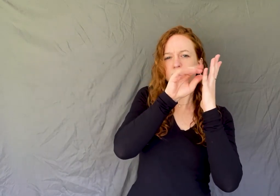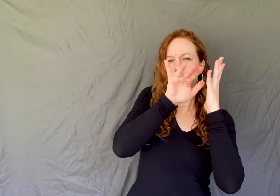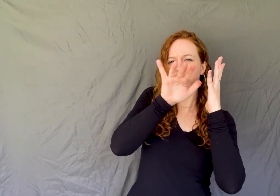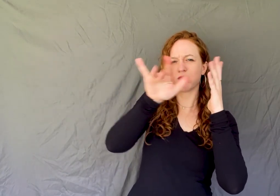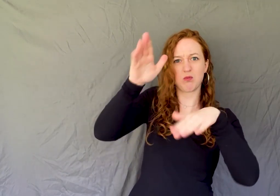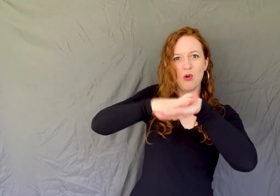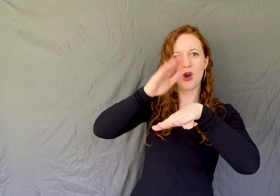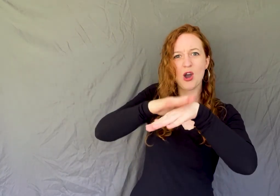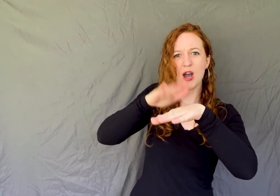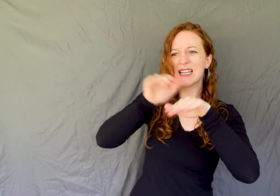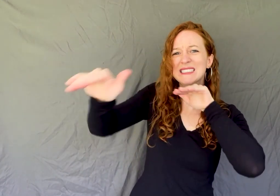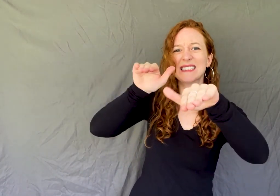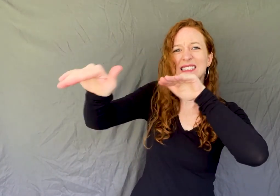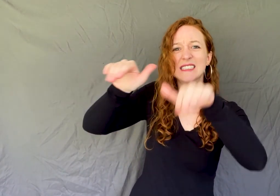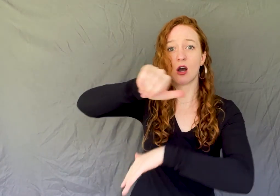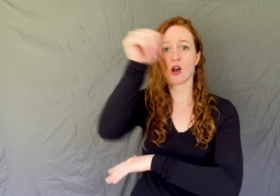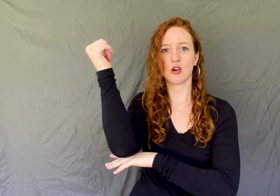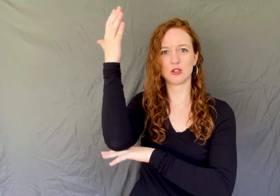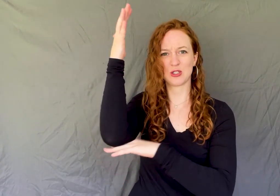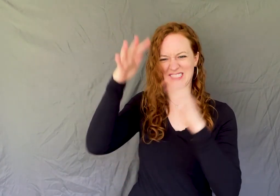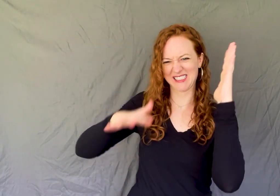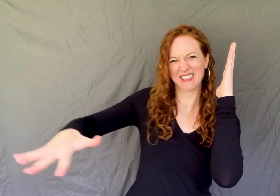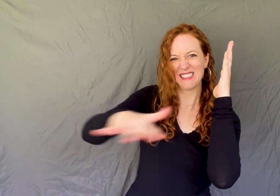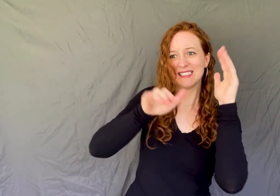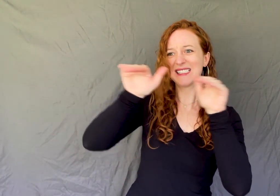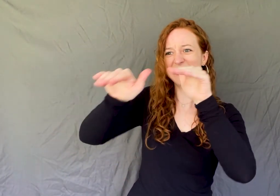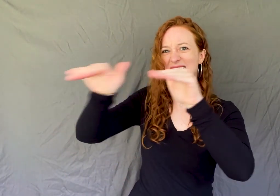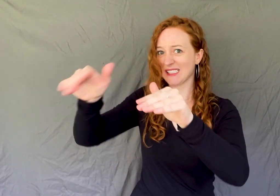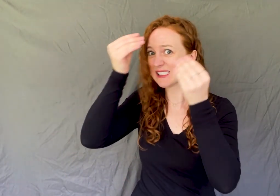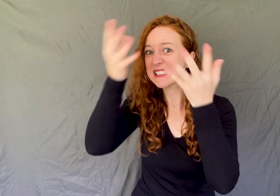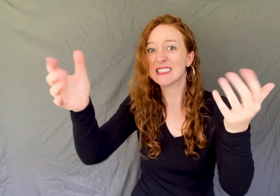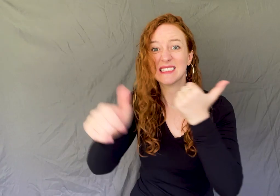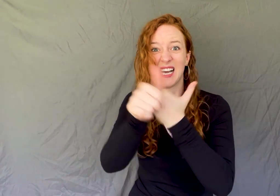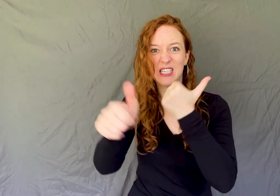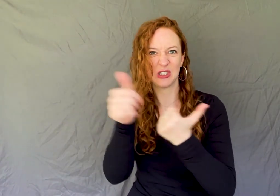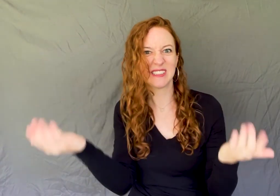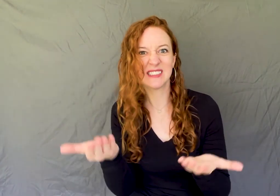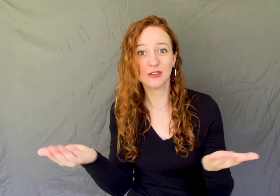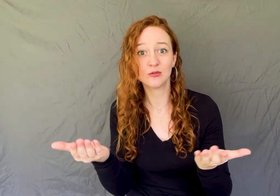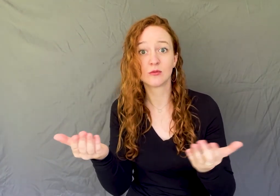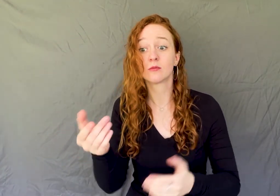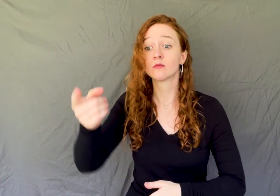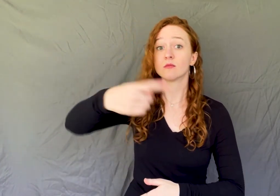that signaled to neighbor trees of the same species that a crisis was at hand.